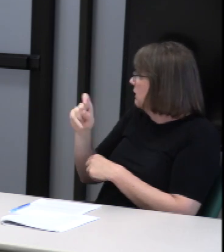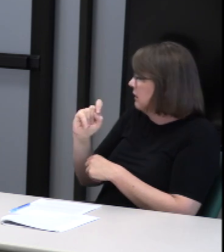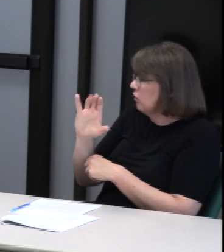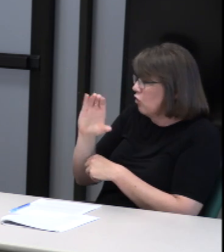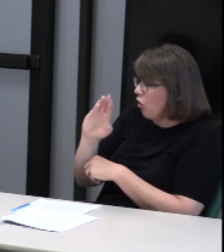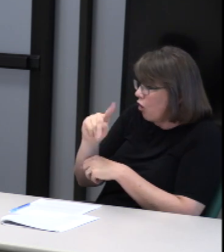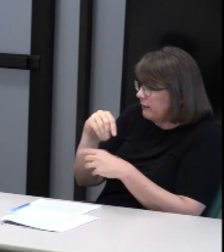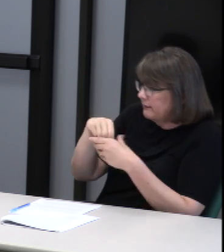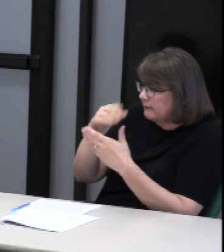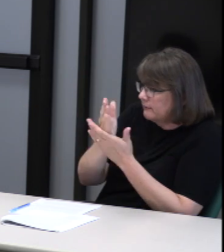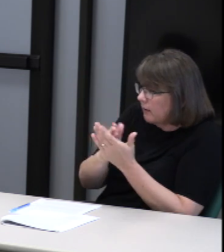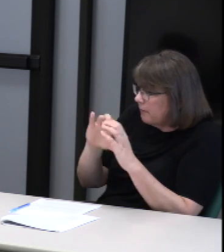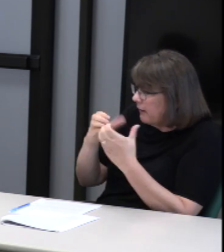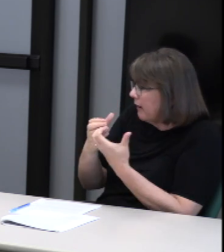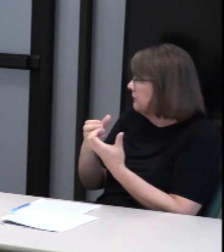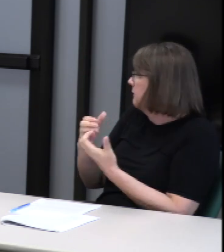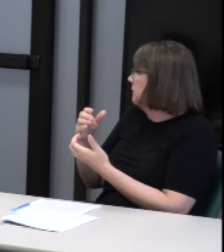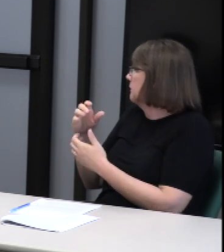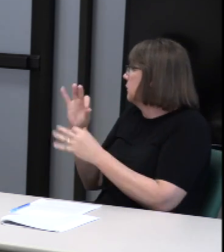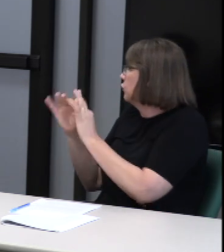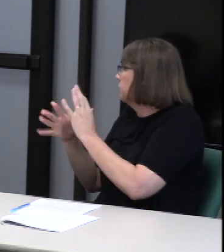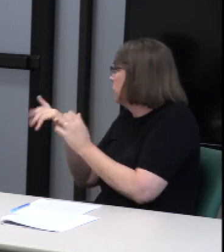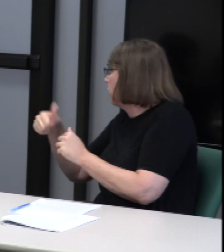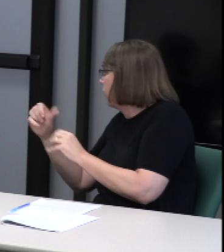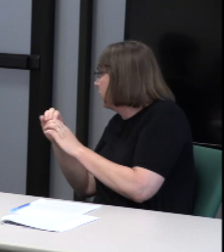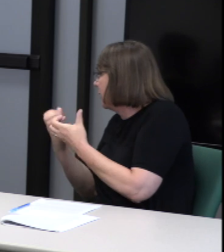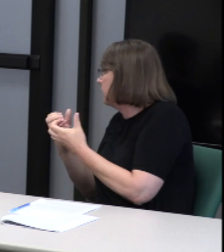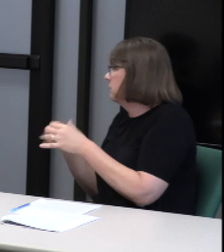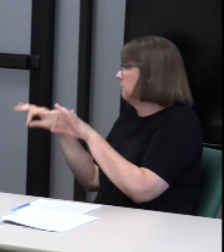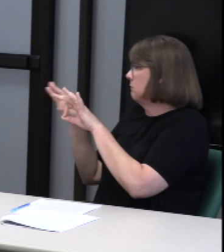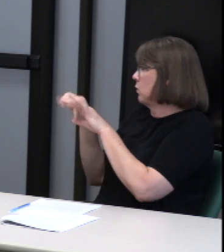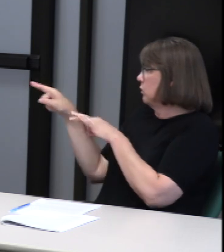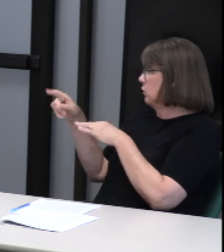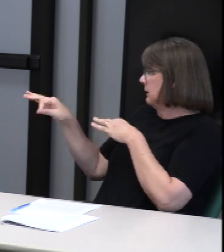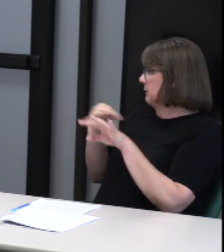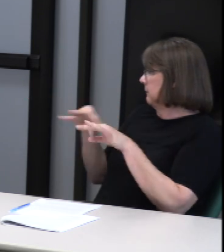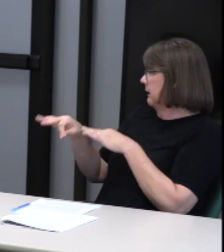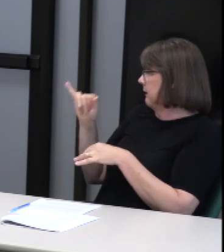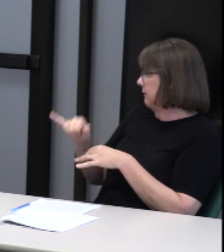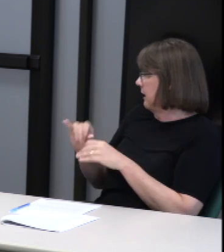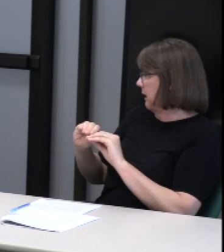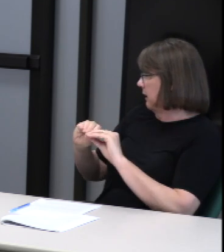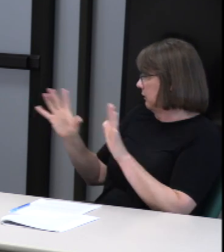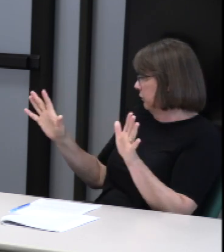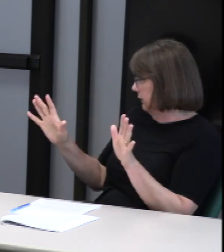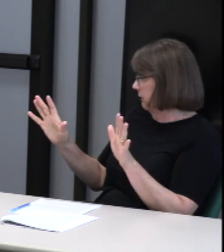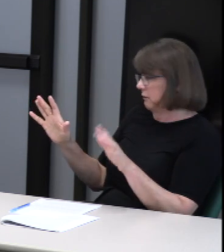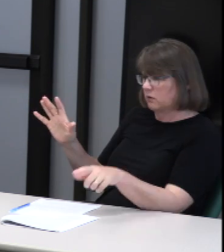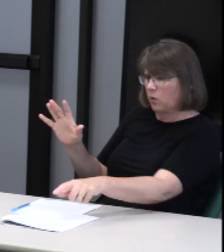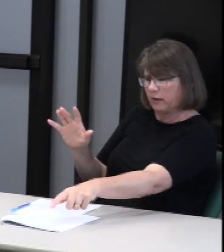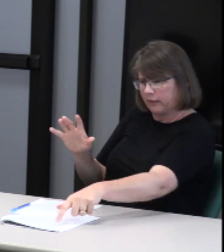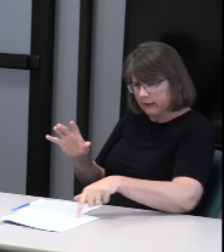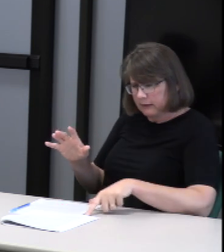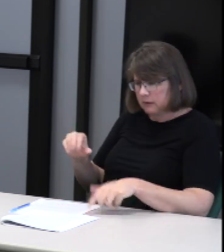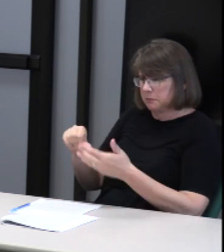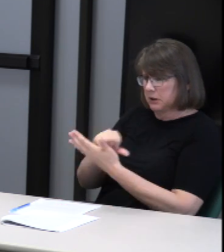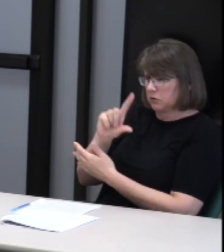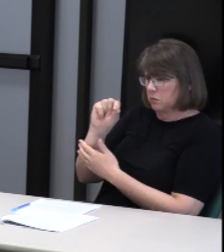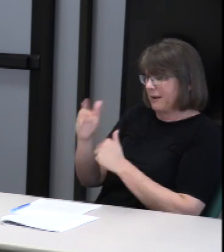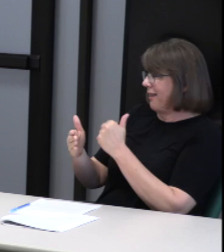of how that impacts, how you might want to use CART in some classes, and note-taking in some classes. That explains clearly